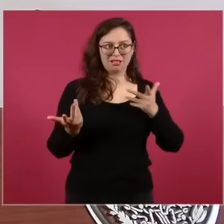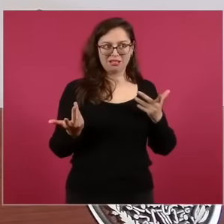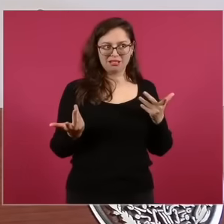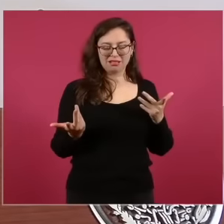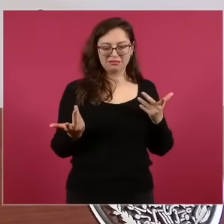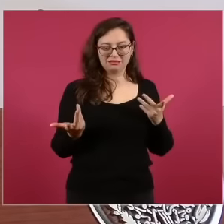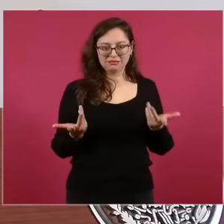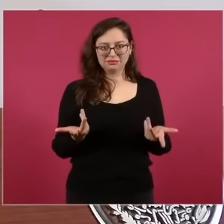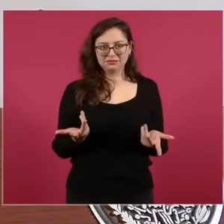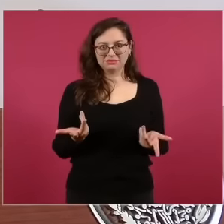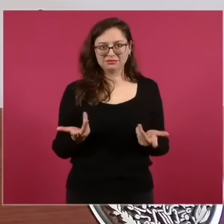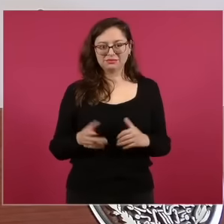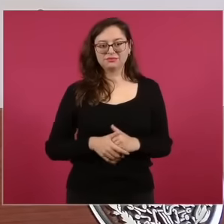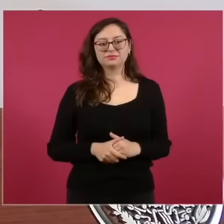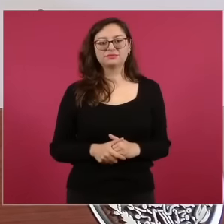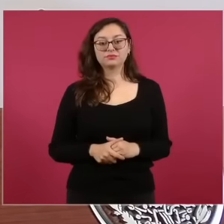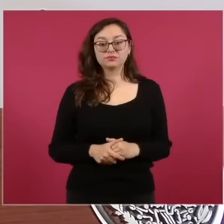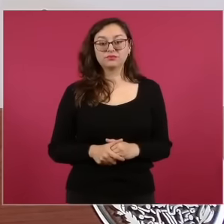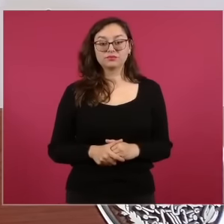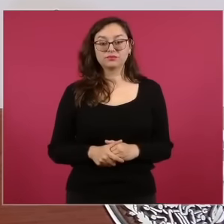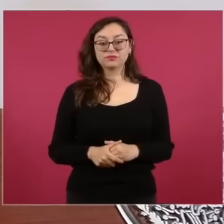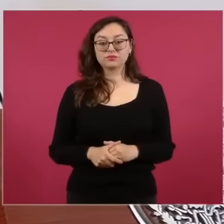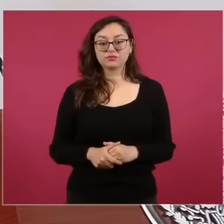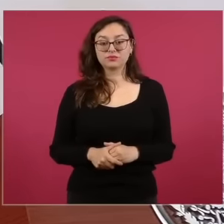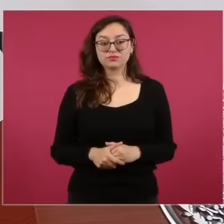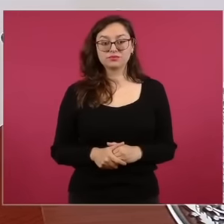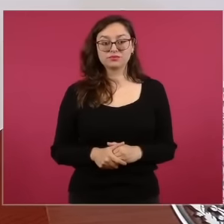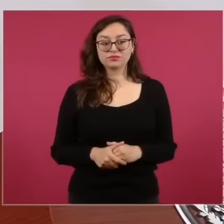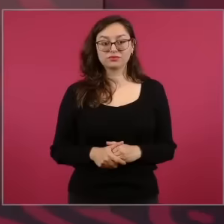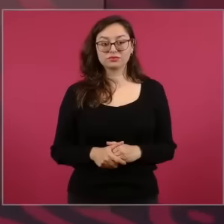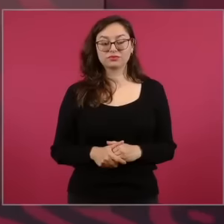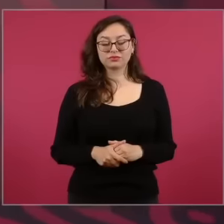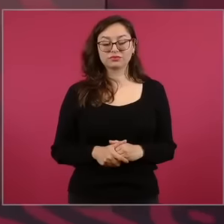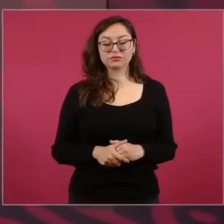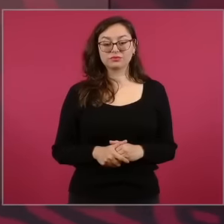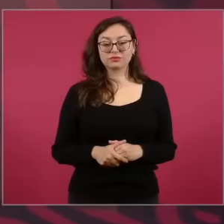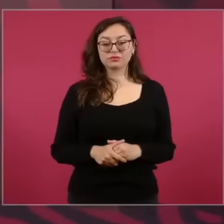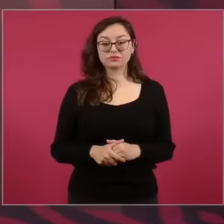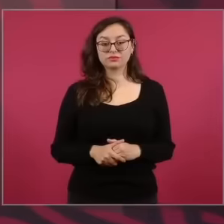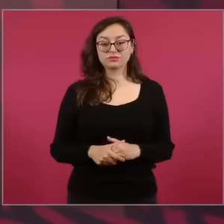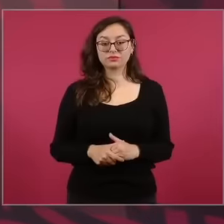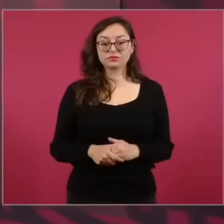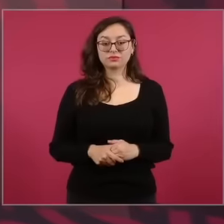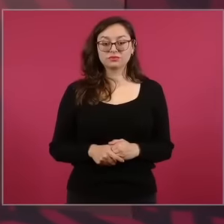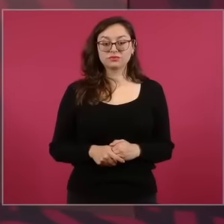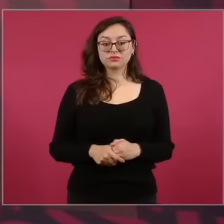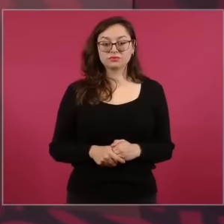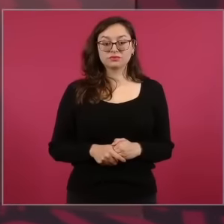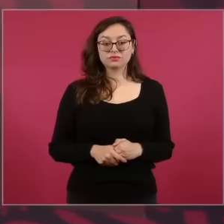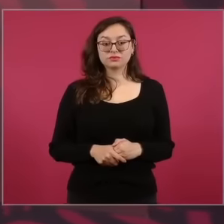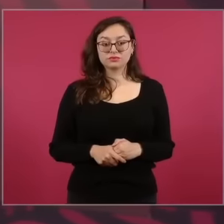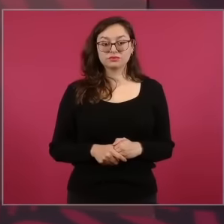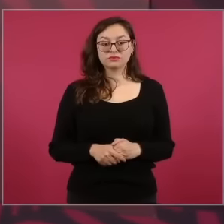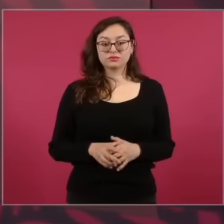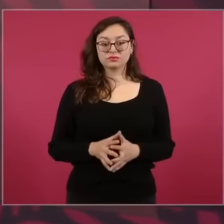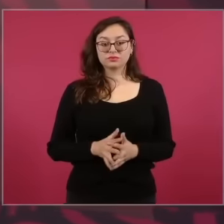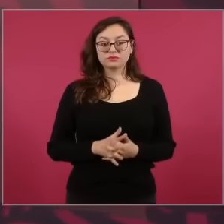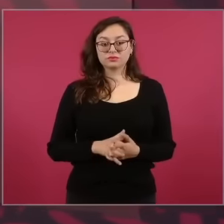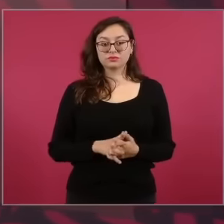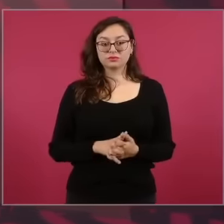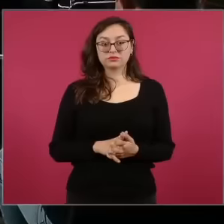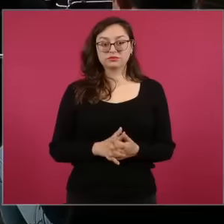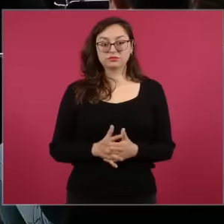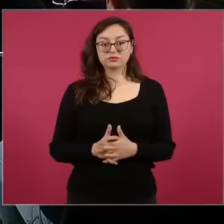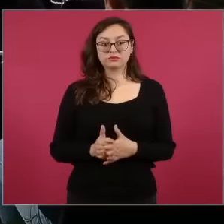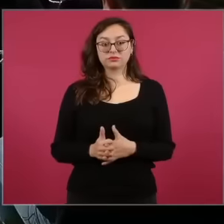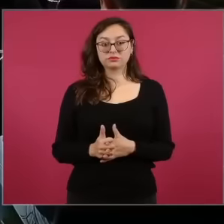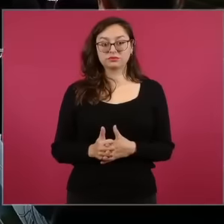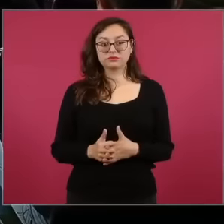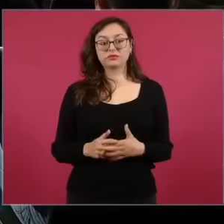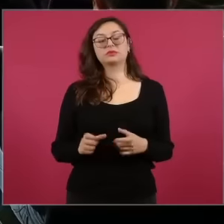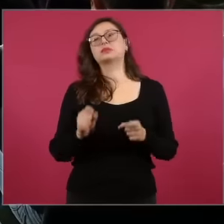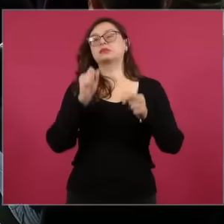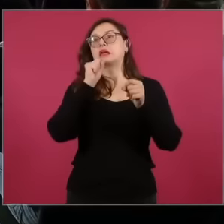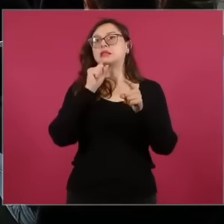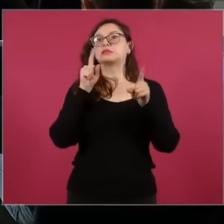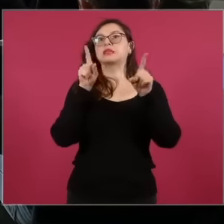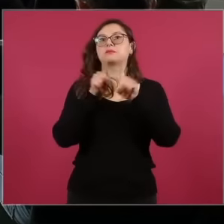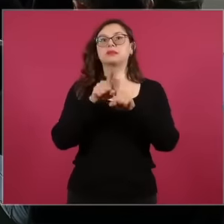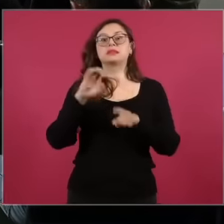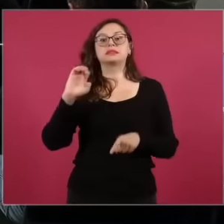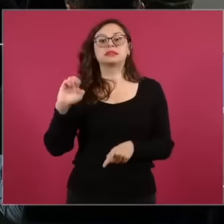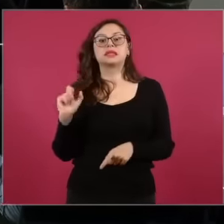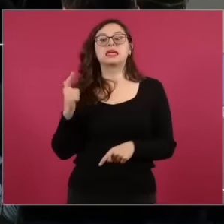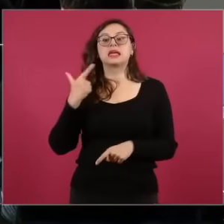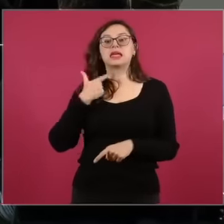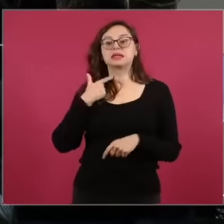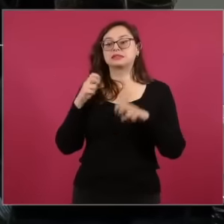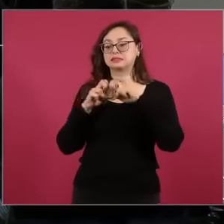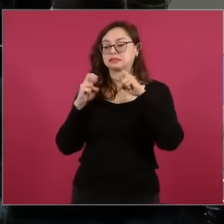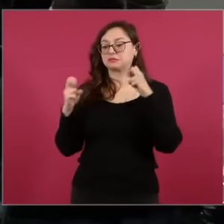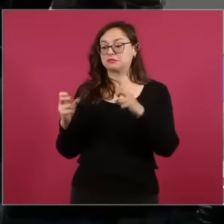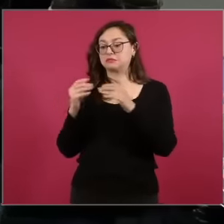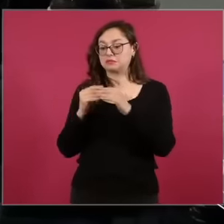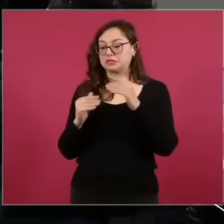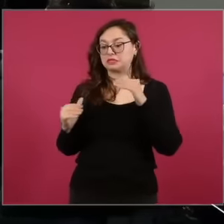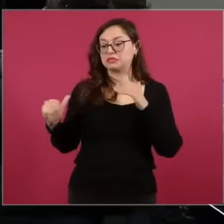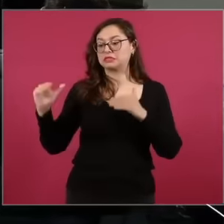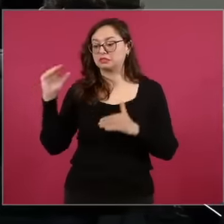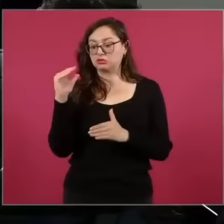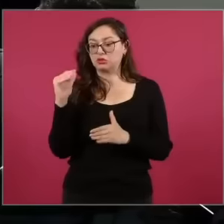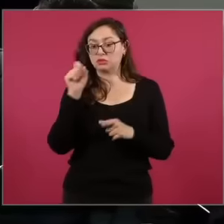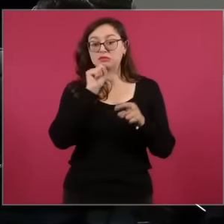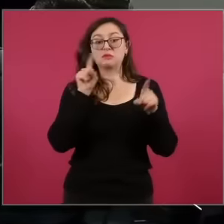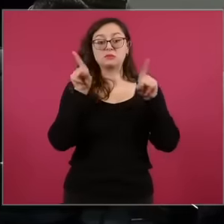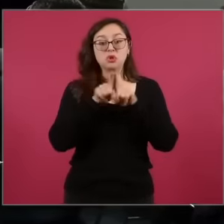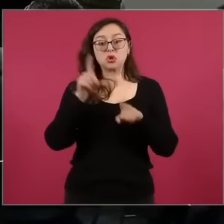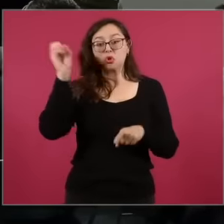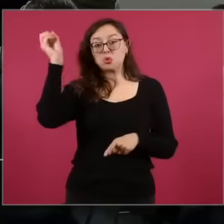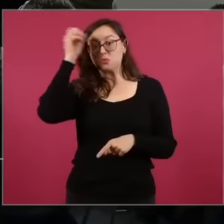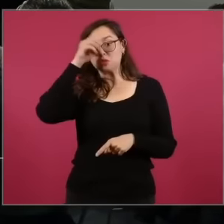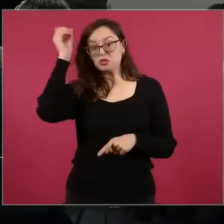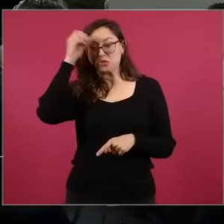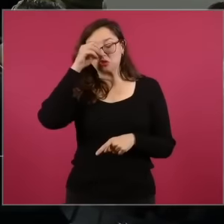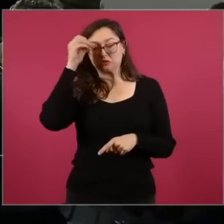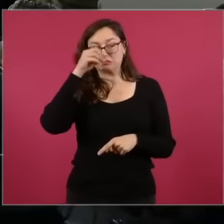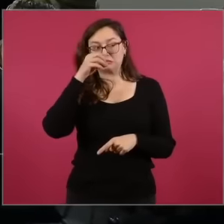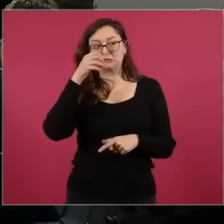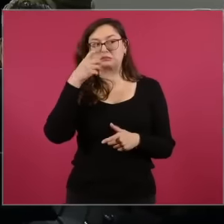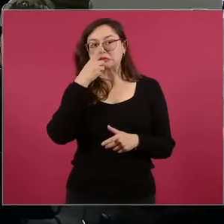regarding the representation, former Minister Baladez also expressed that there was no basis